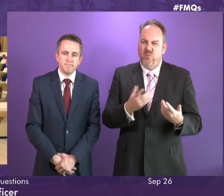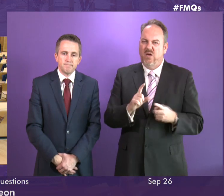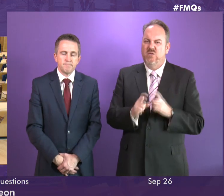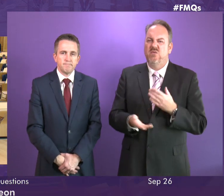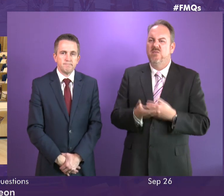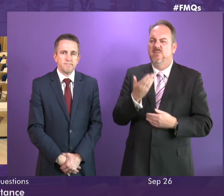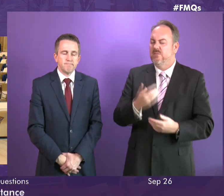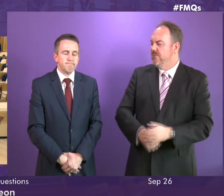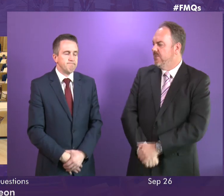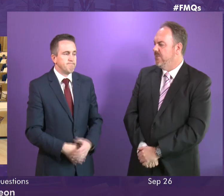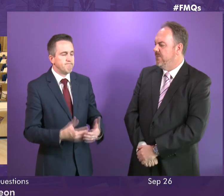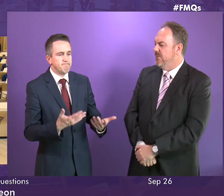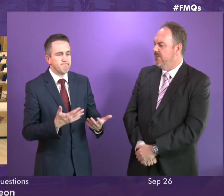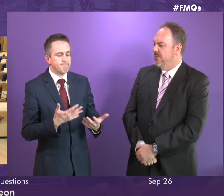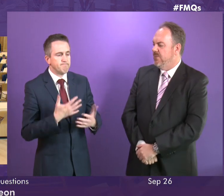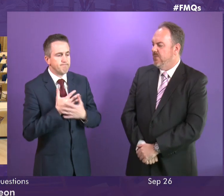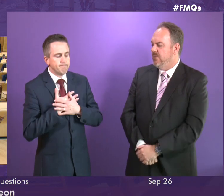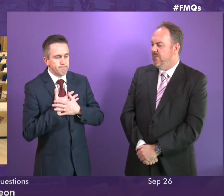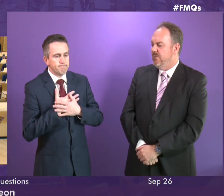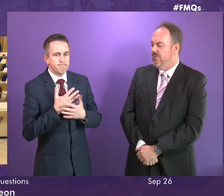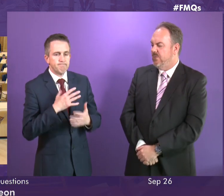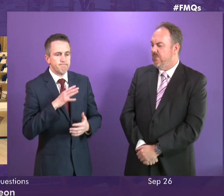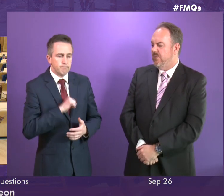The First Minister (Nicola Sturgeon): My thoughts remain with Kirsty Maxwell’s